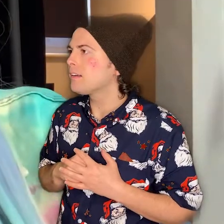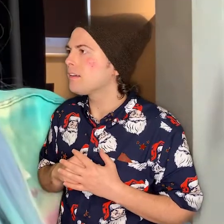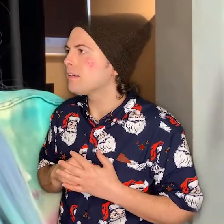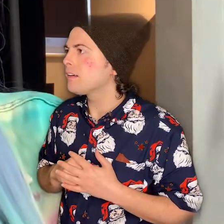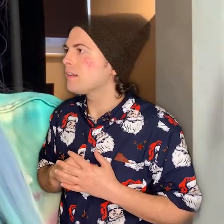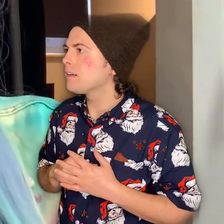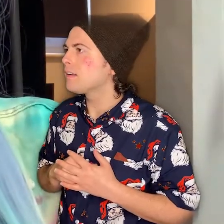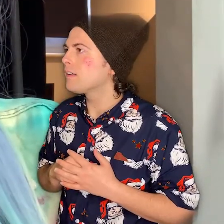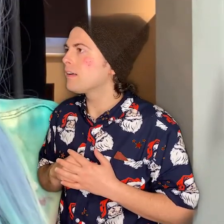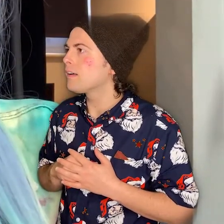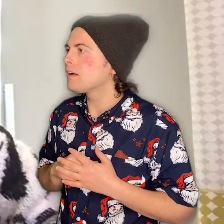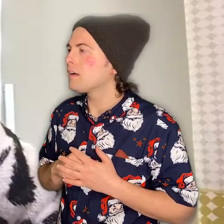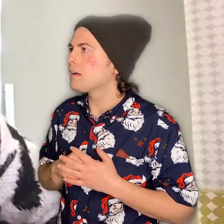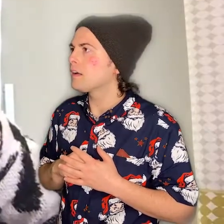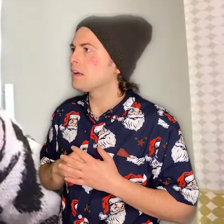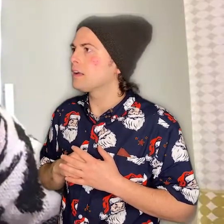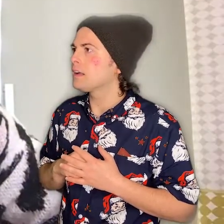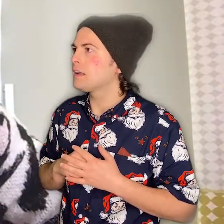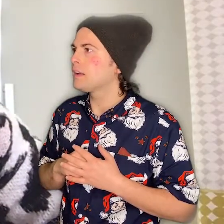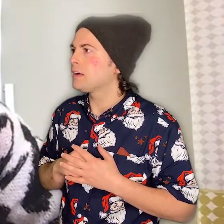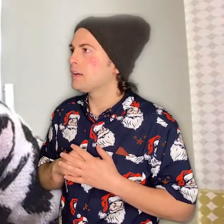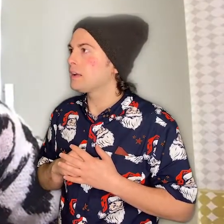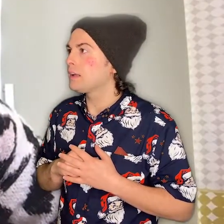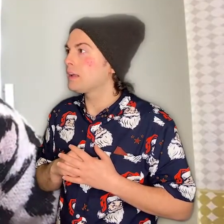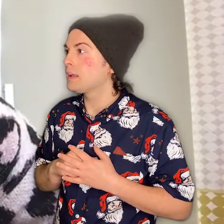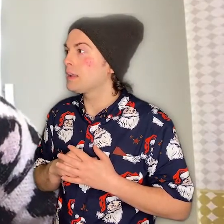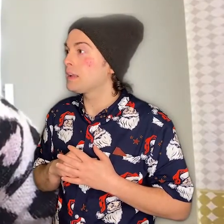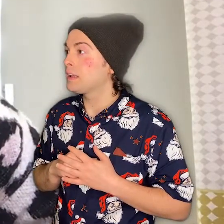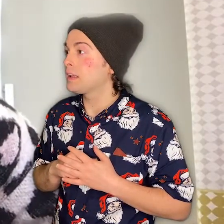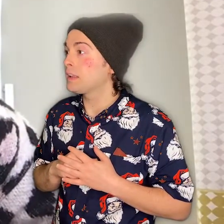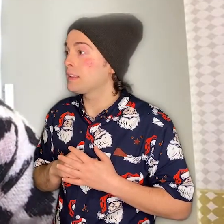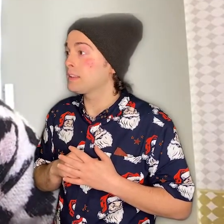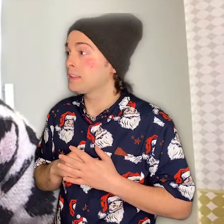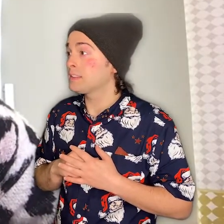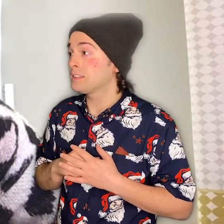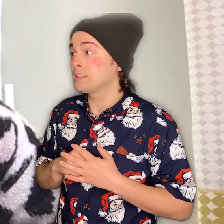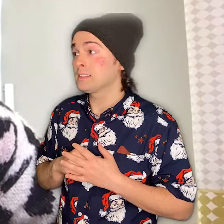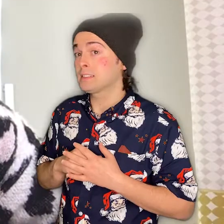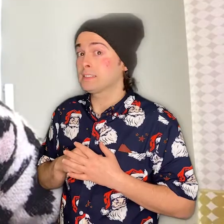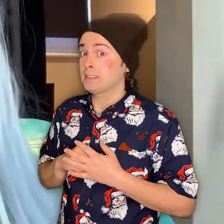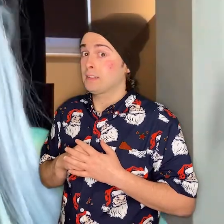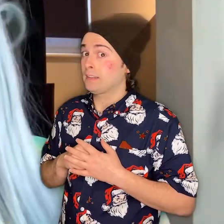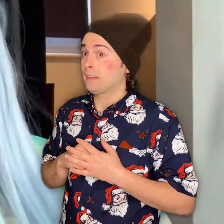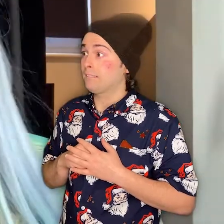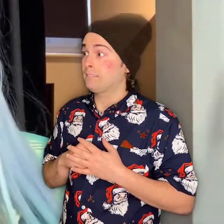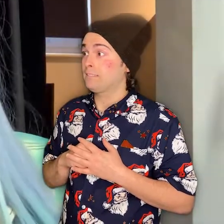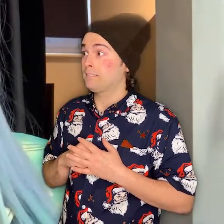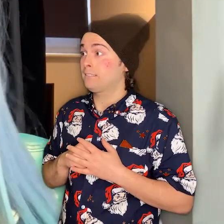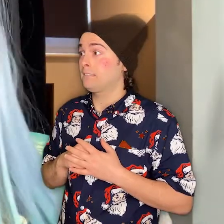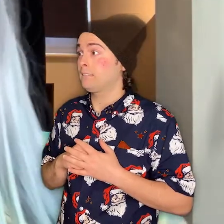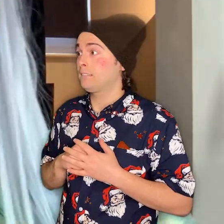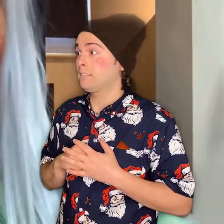Senga – Off his hands? It was him that invited me to stay during lockdown Cyndi – Aye but he didn’t expect you to say yes…